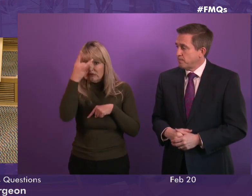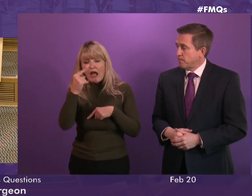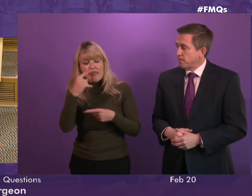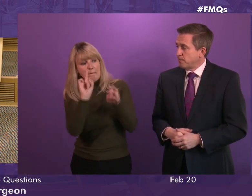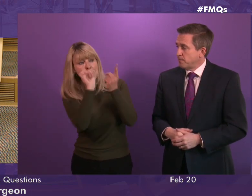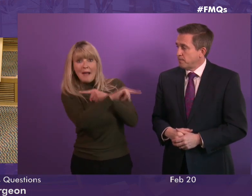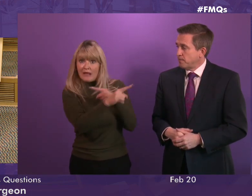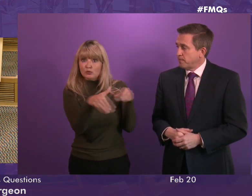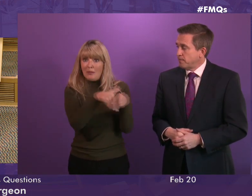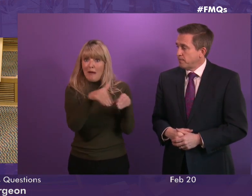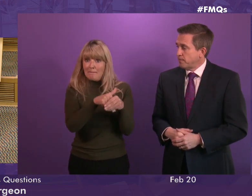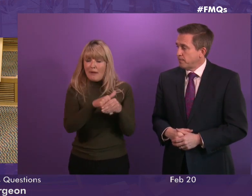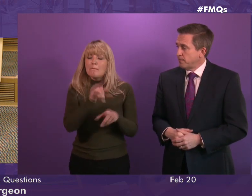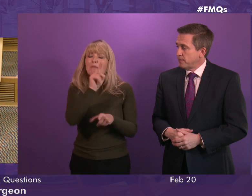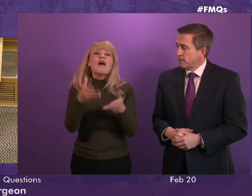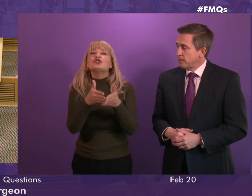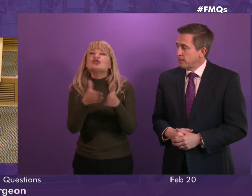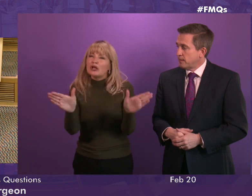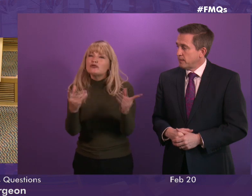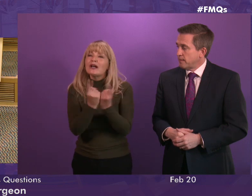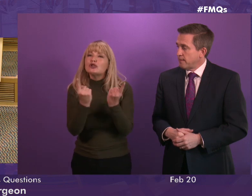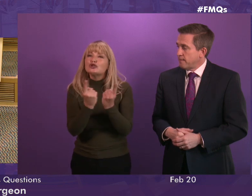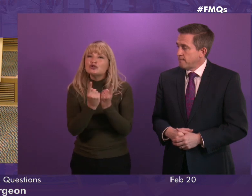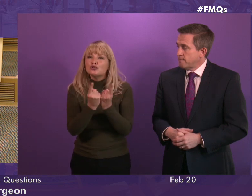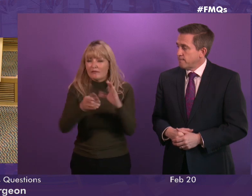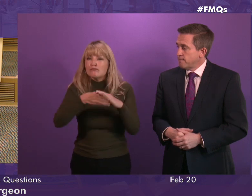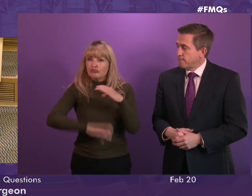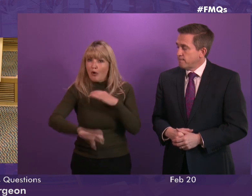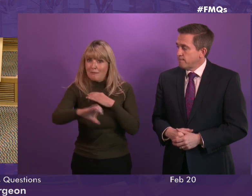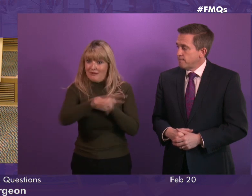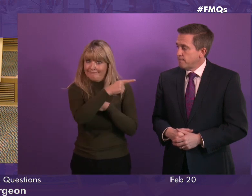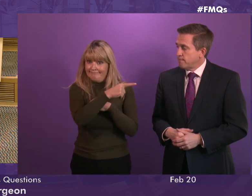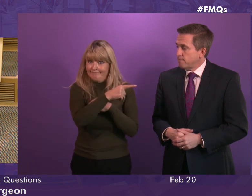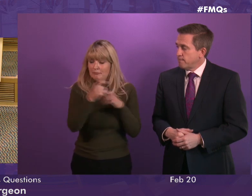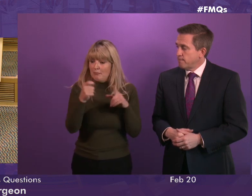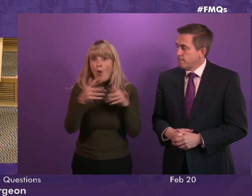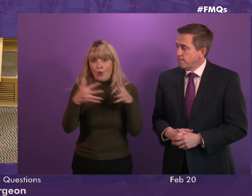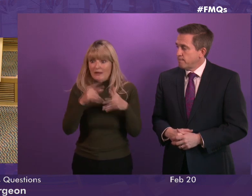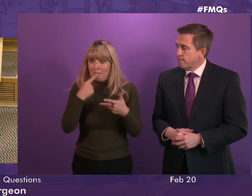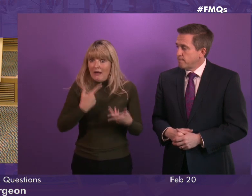On the general issue of broadband, Paul Wheelhouse recently updated Parliament on the Government’s